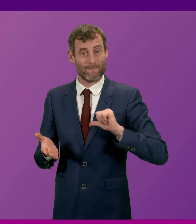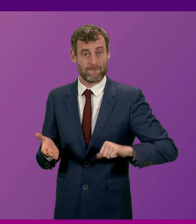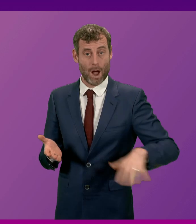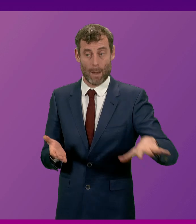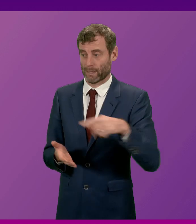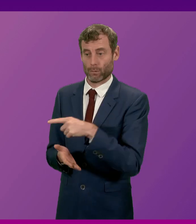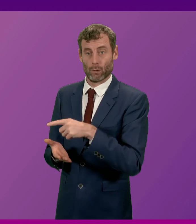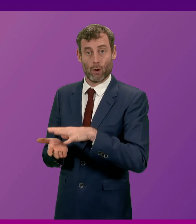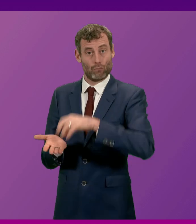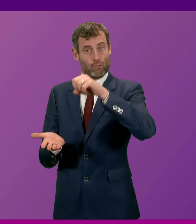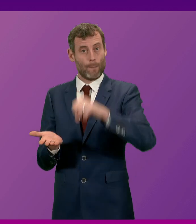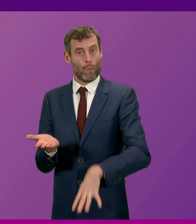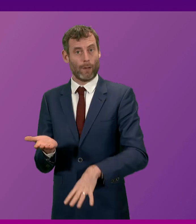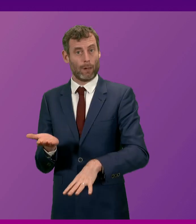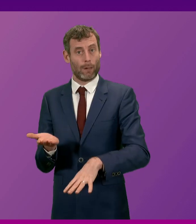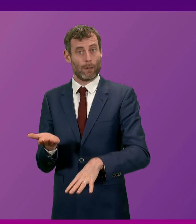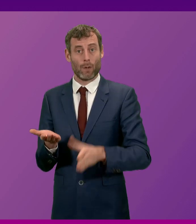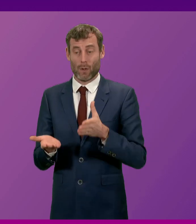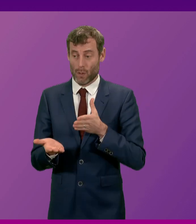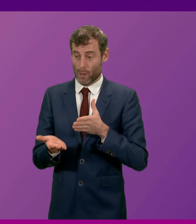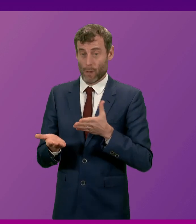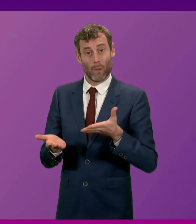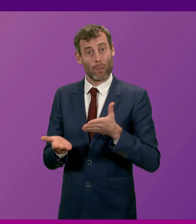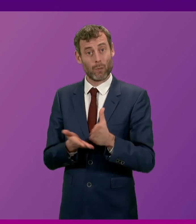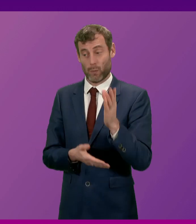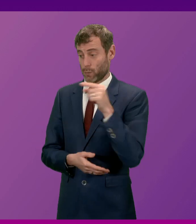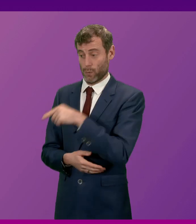on the back of the loss of multi-annual funding, which was foisted on it by the